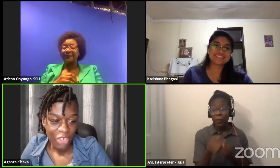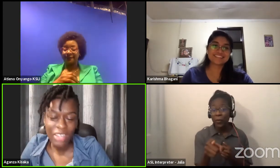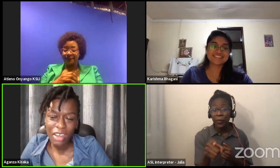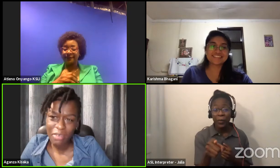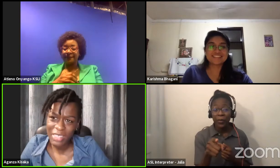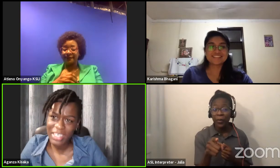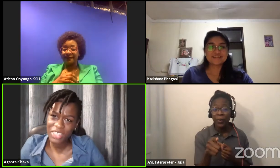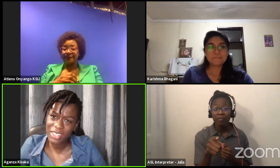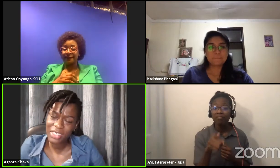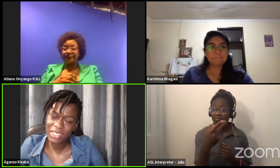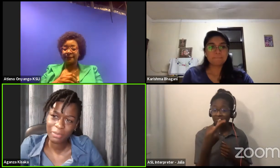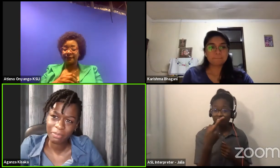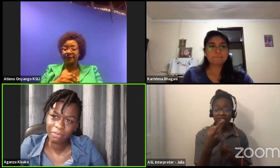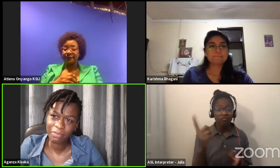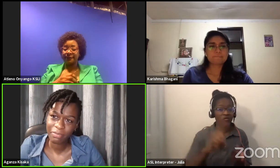Great conversations, books,